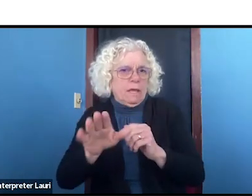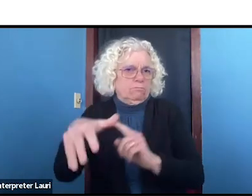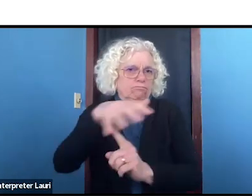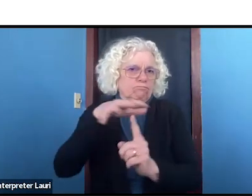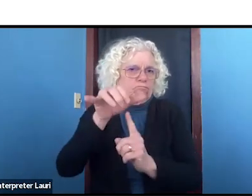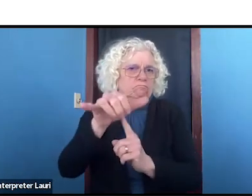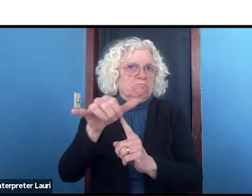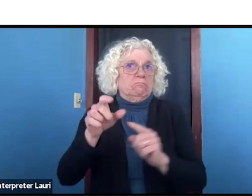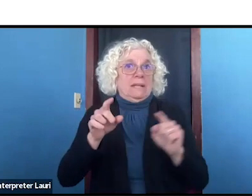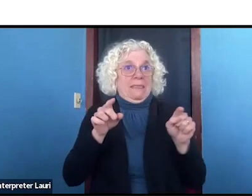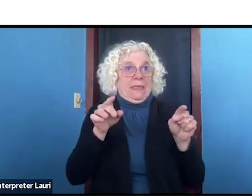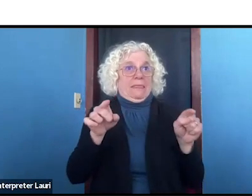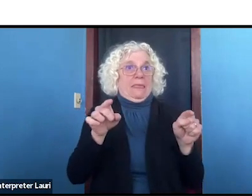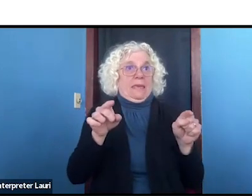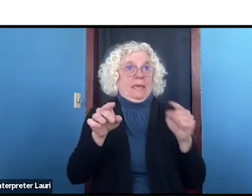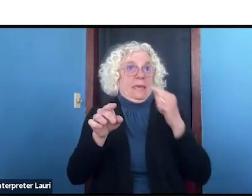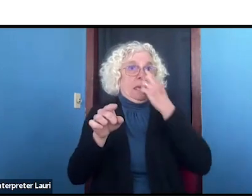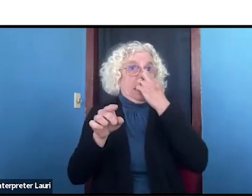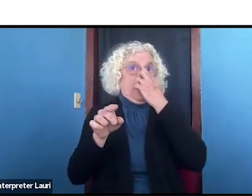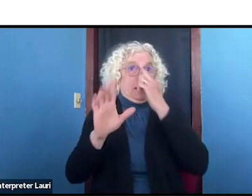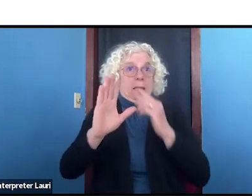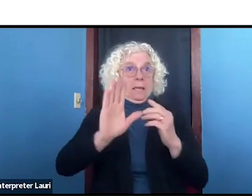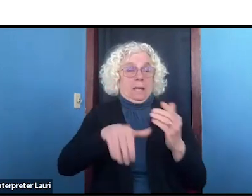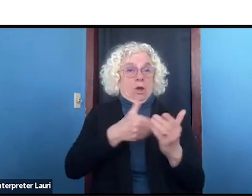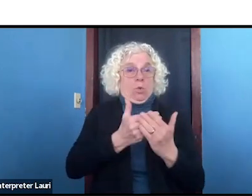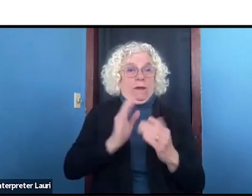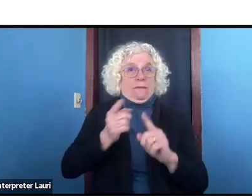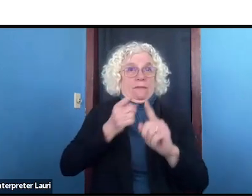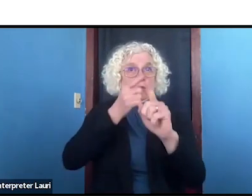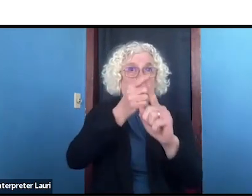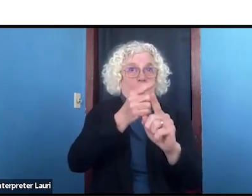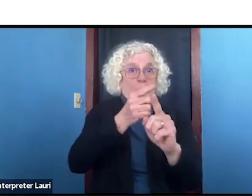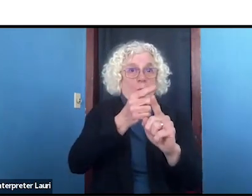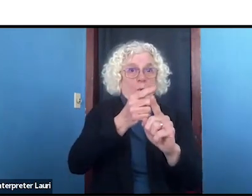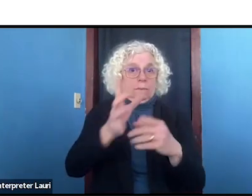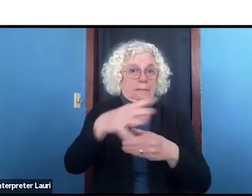of goals comprehensively, timely with minimum burden. And we're thinking